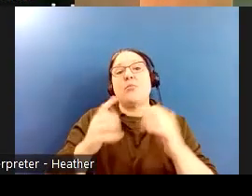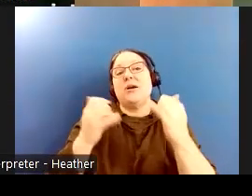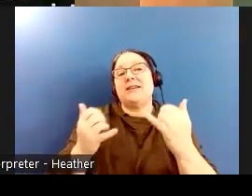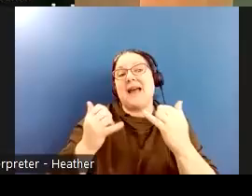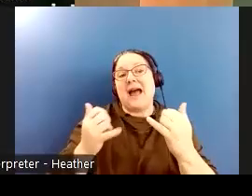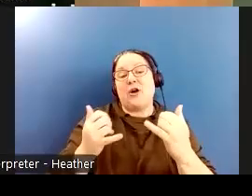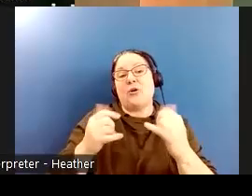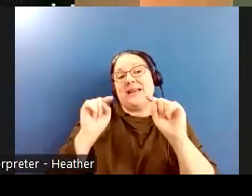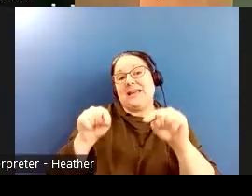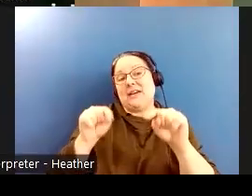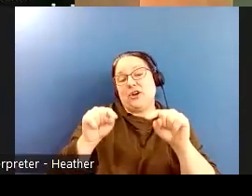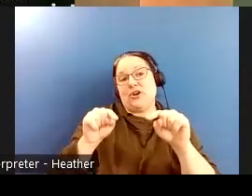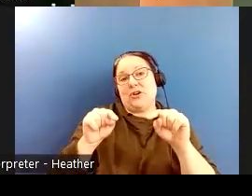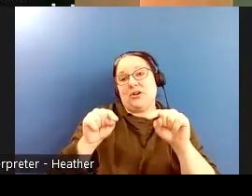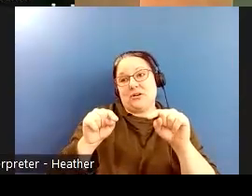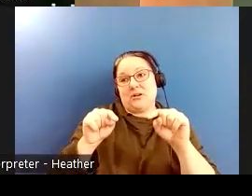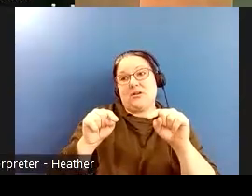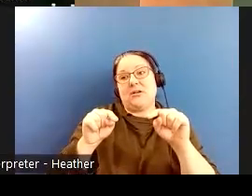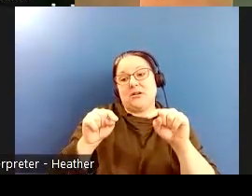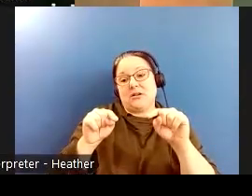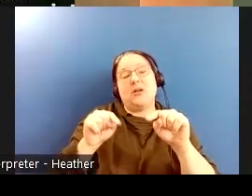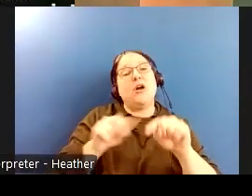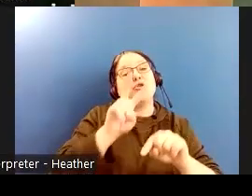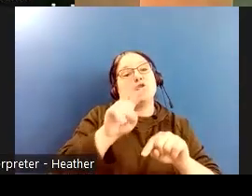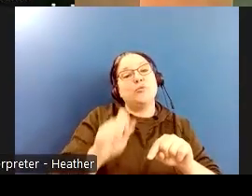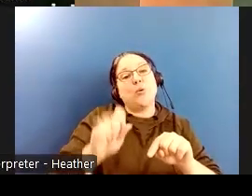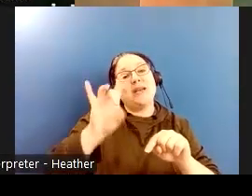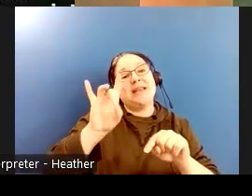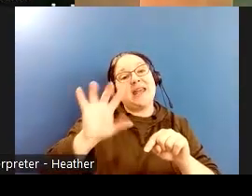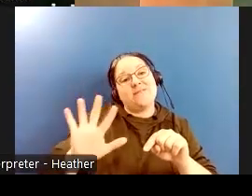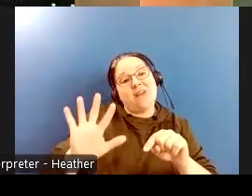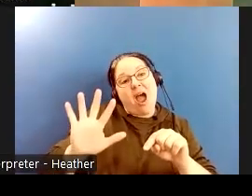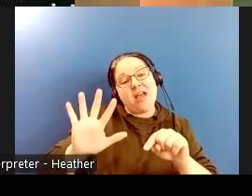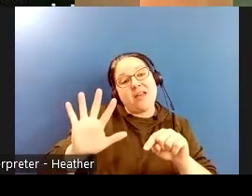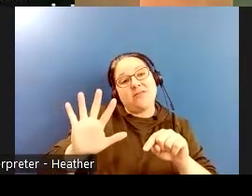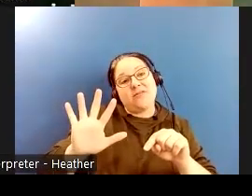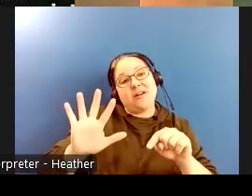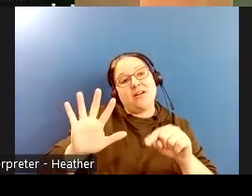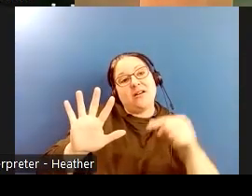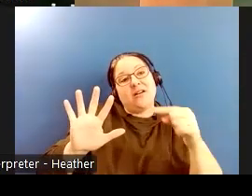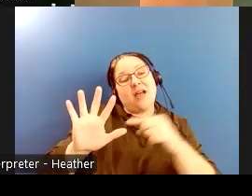down 2.85 85. What it's essentially telling you is that depression mediates some of this